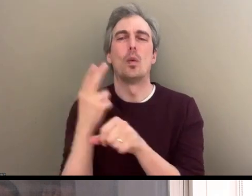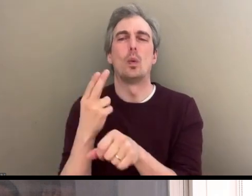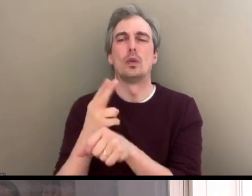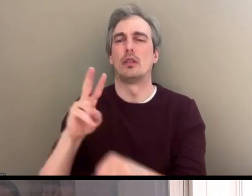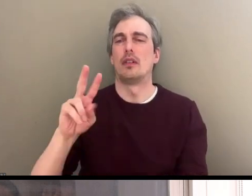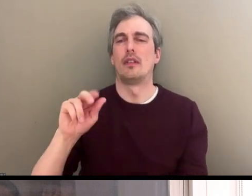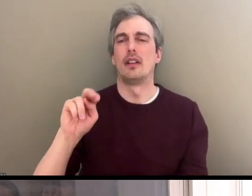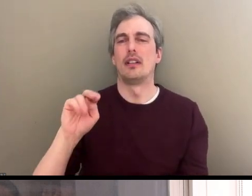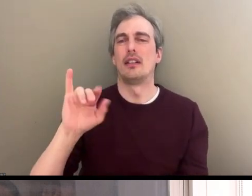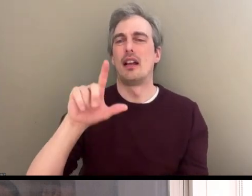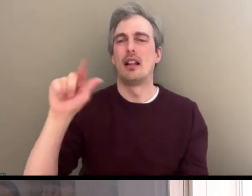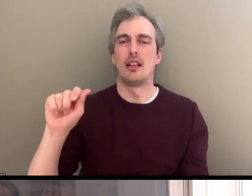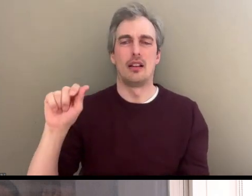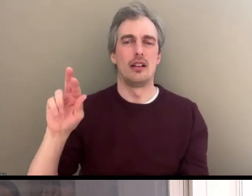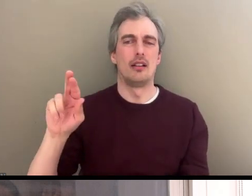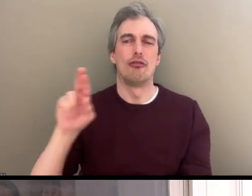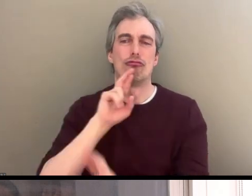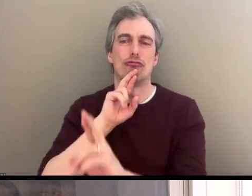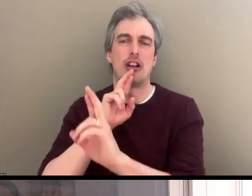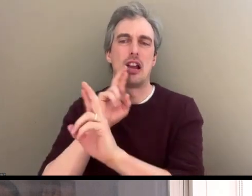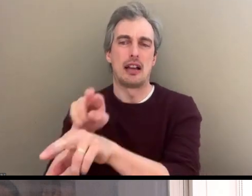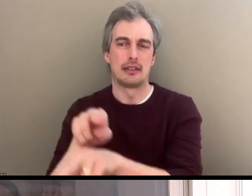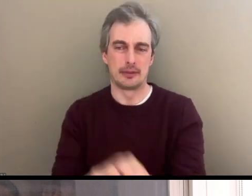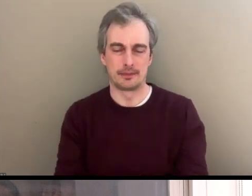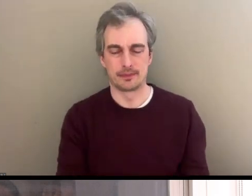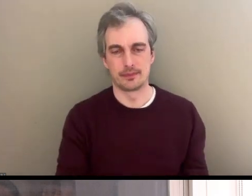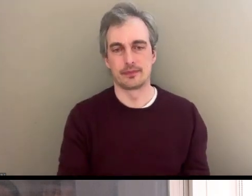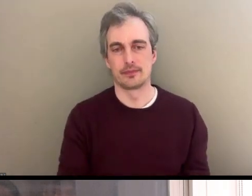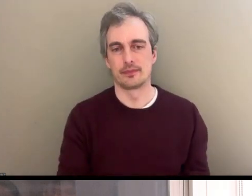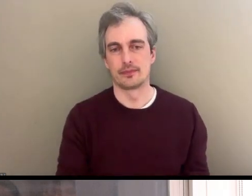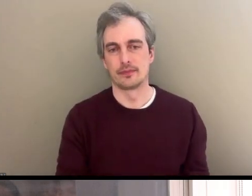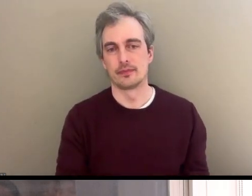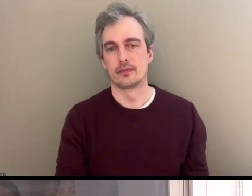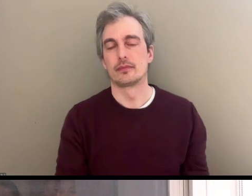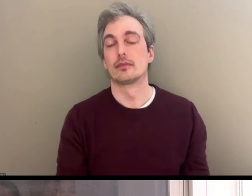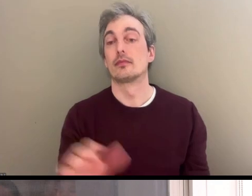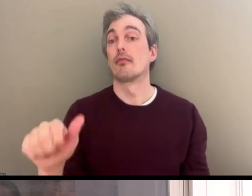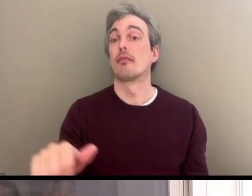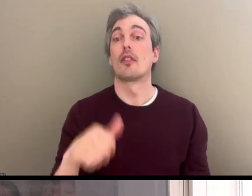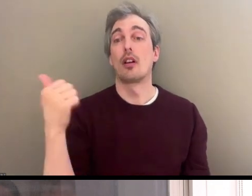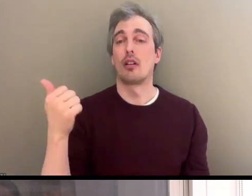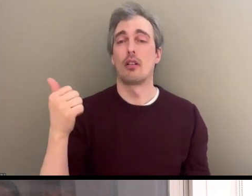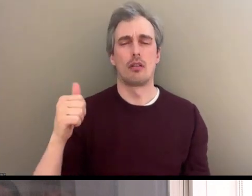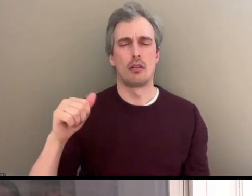Alternatives. So another alternative linter is the axe-accessibility linter, which you could